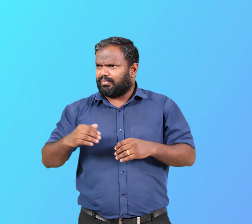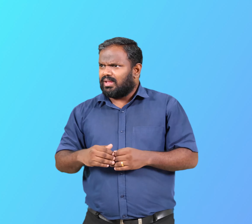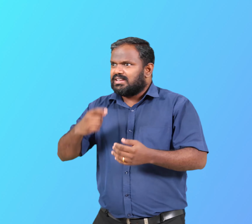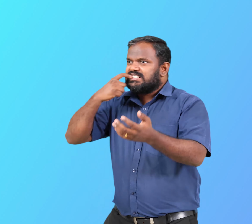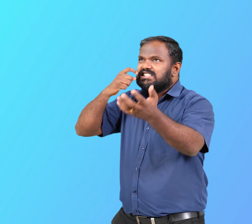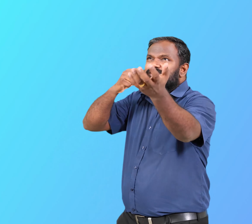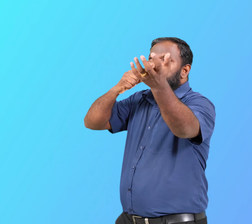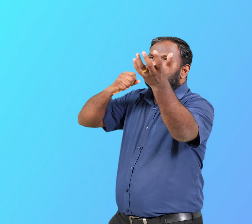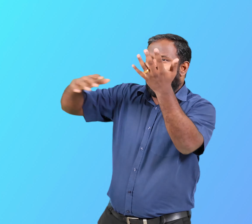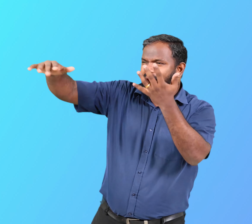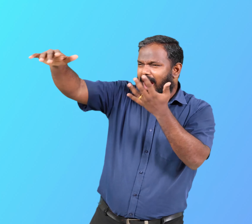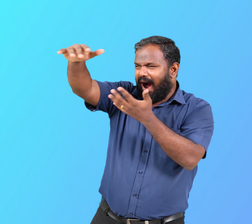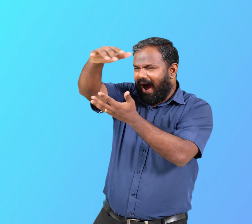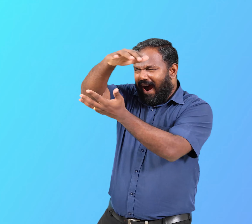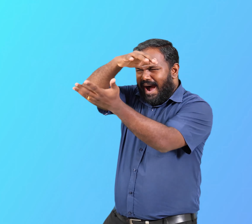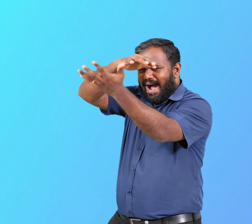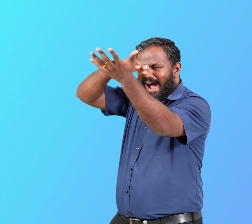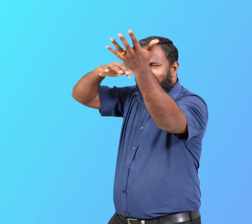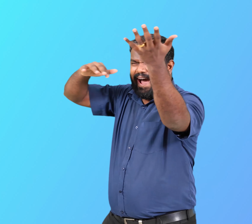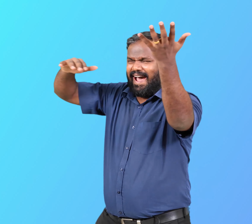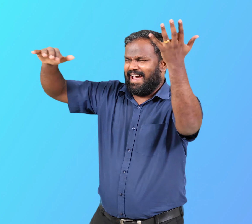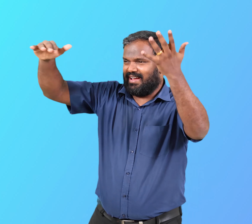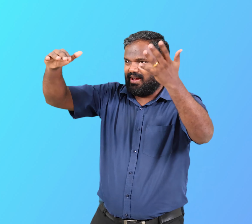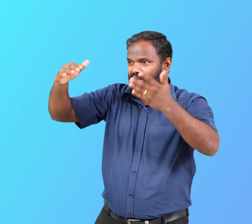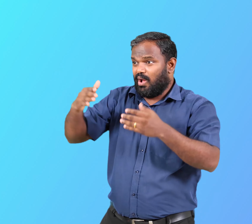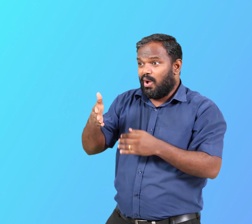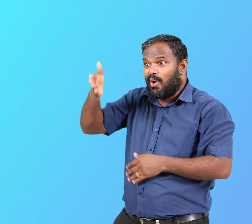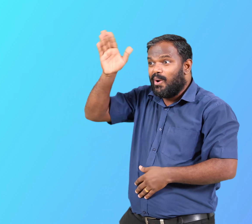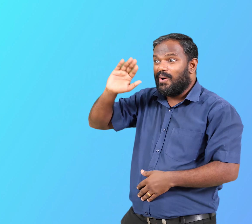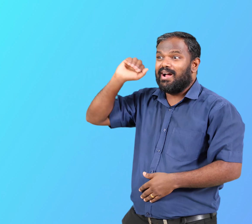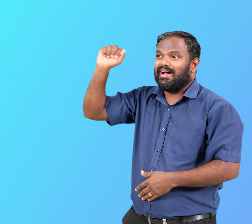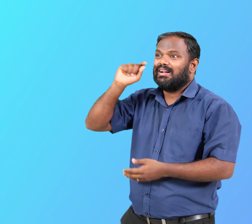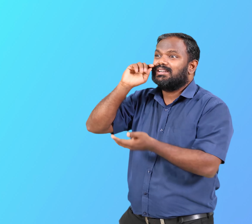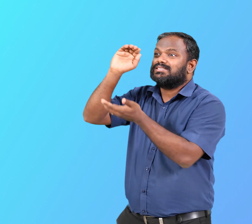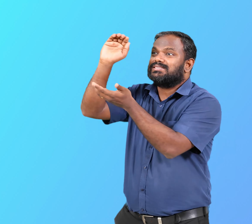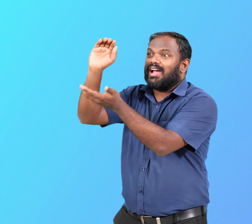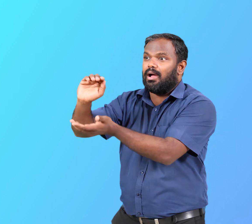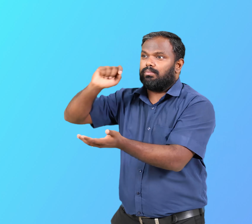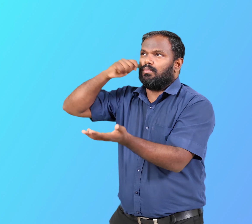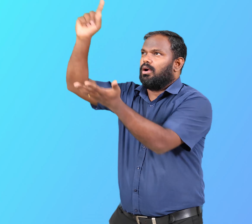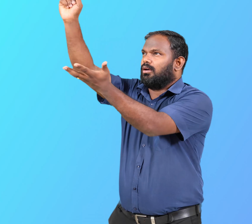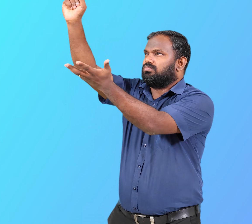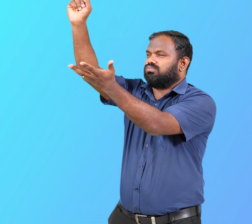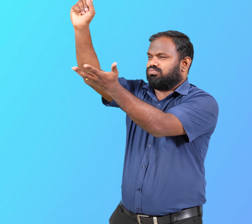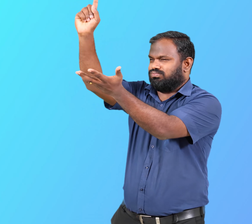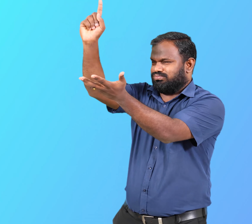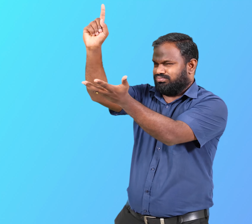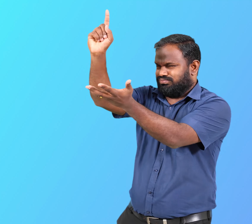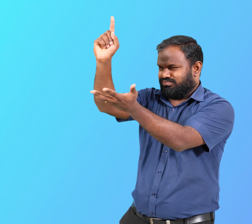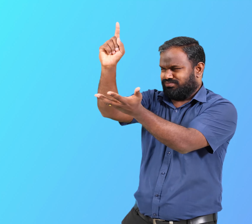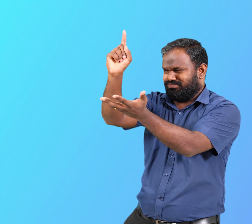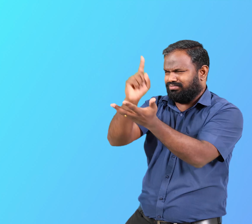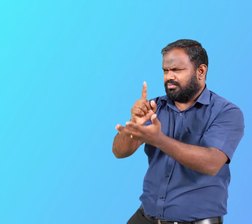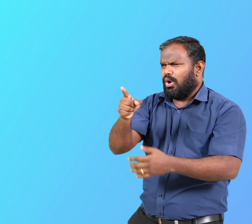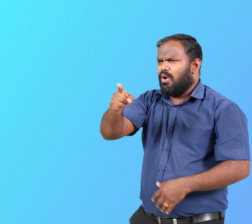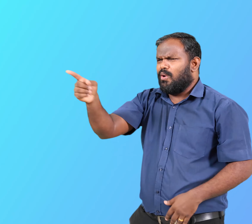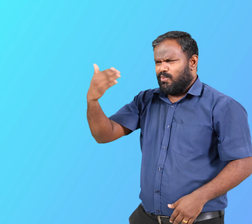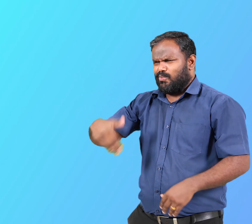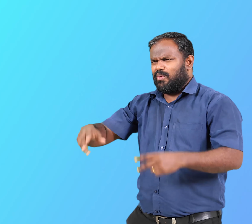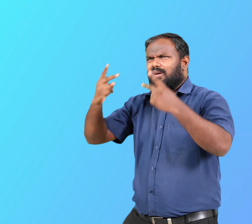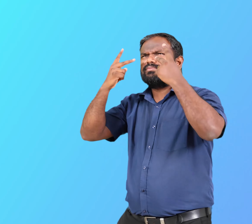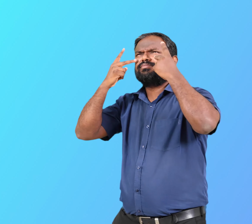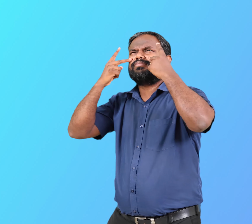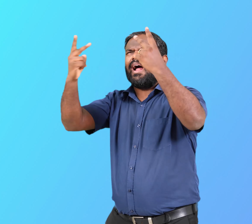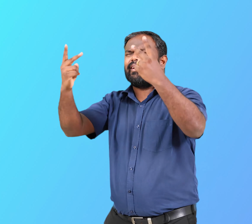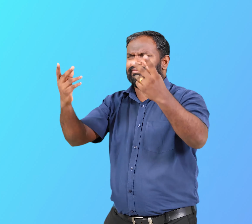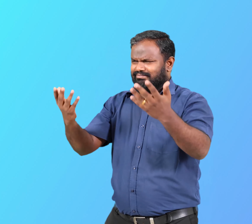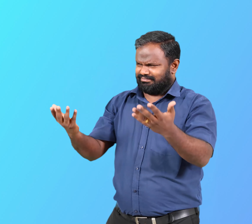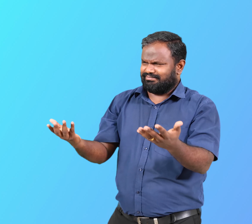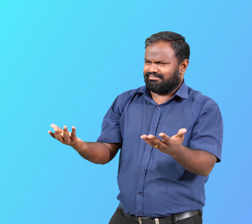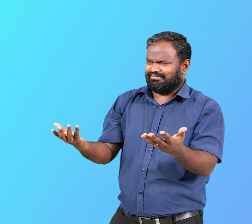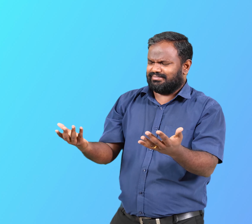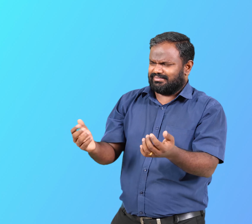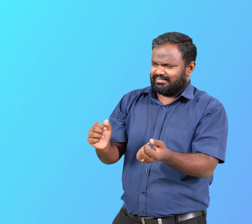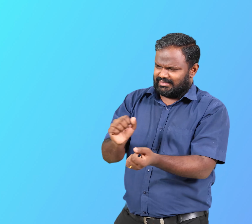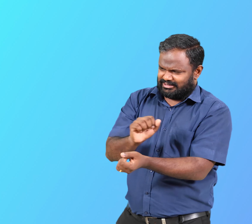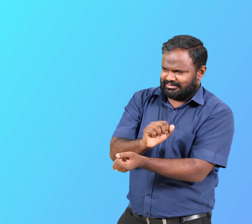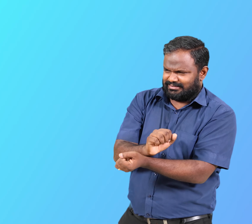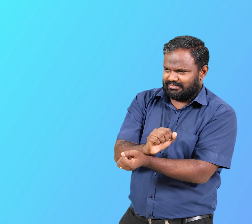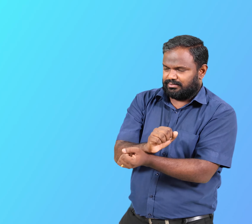And you will see him coming on the clouds of heaven.”